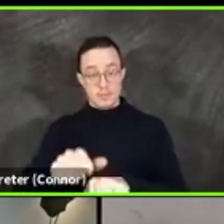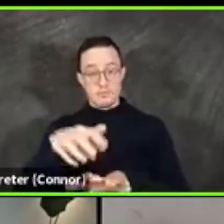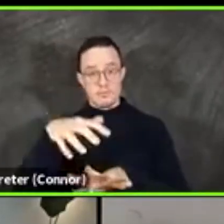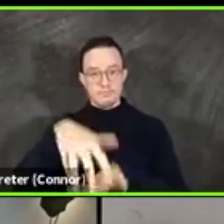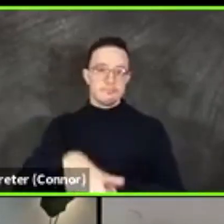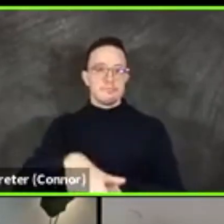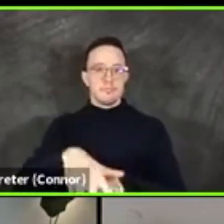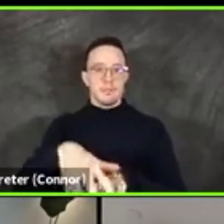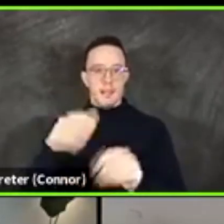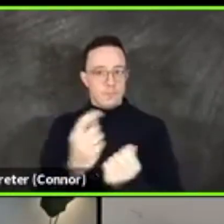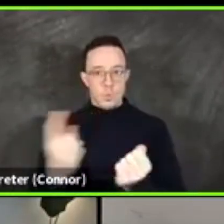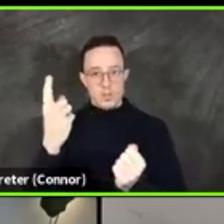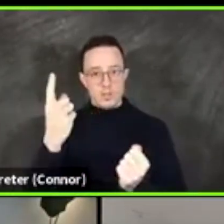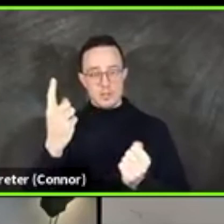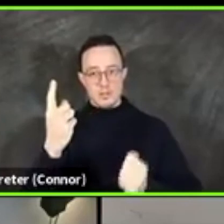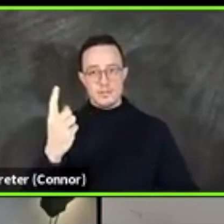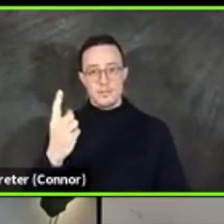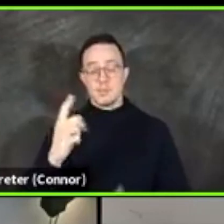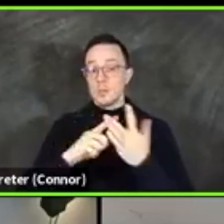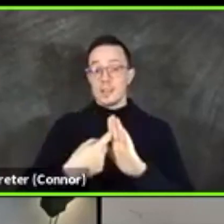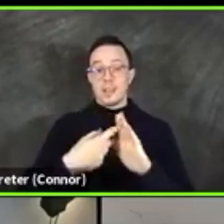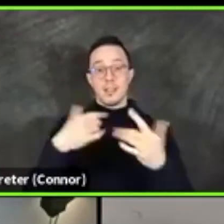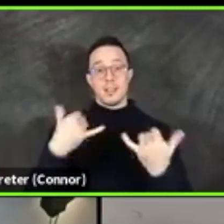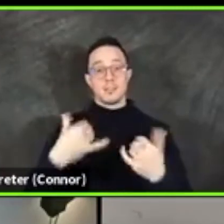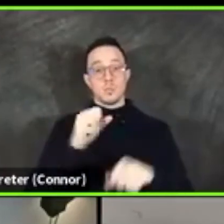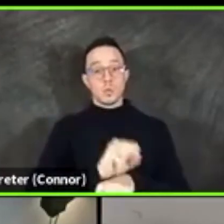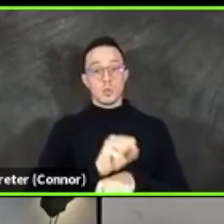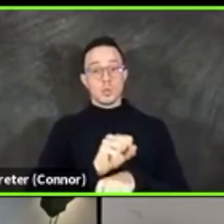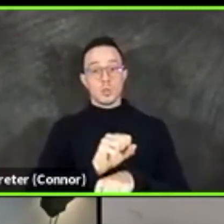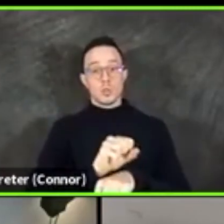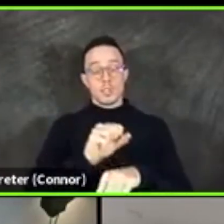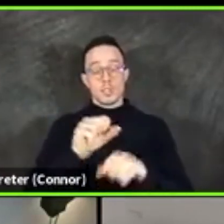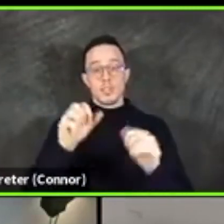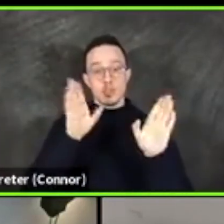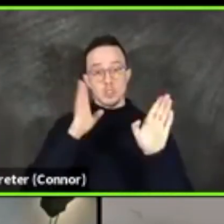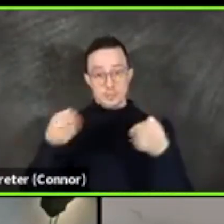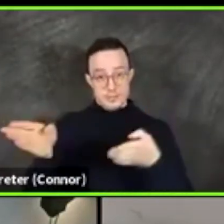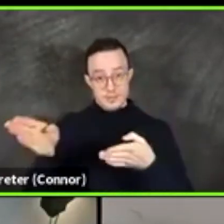LIKE, JUST SHIFTS, AND -- AND I'M PRIORITIZING -- IT'S NOT -- IT'S NOT A VISION -- IT IS